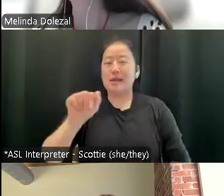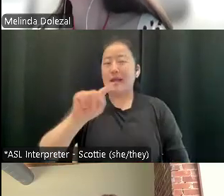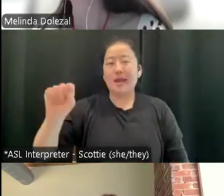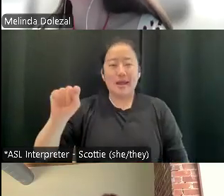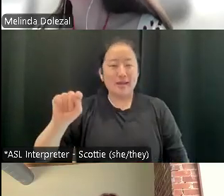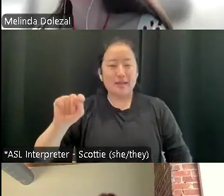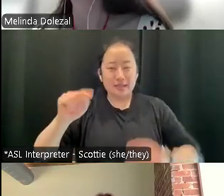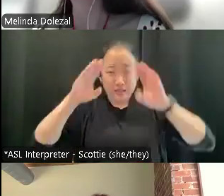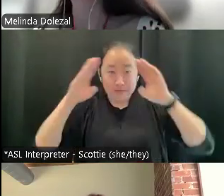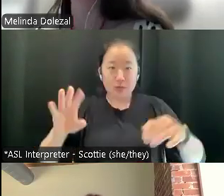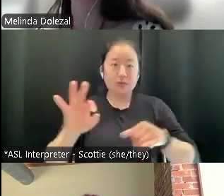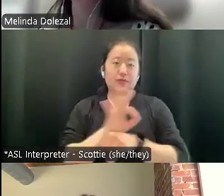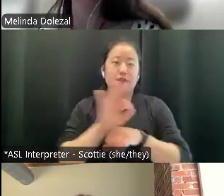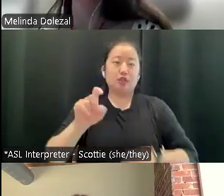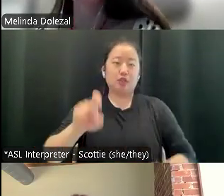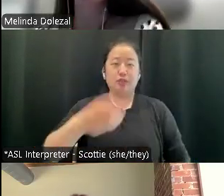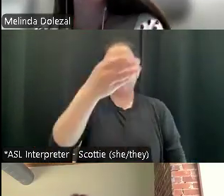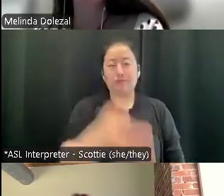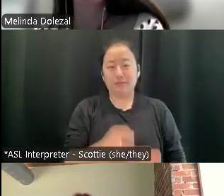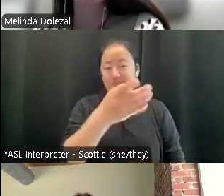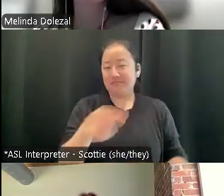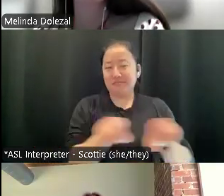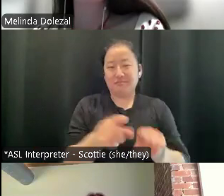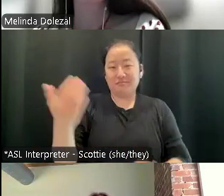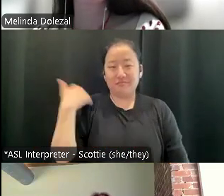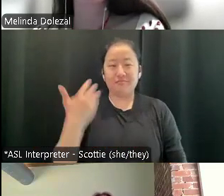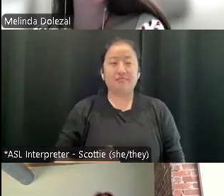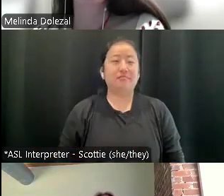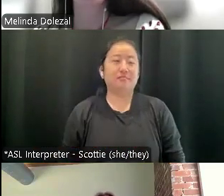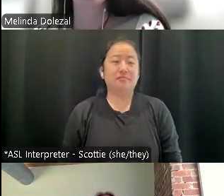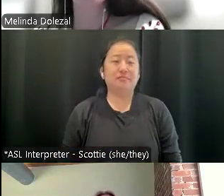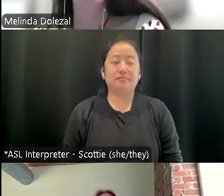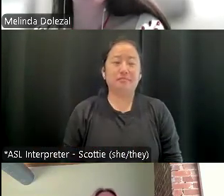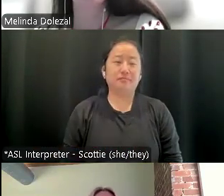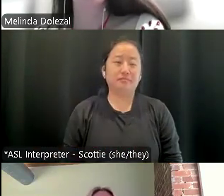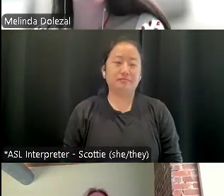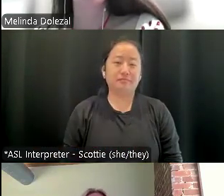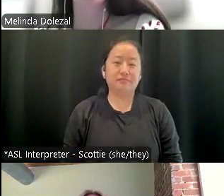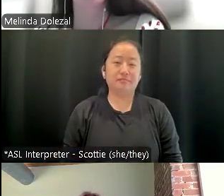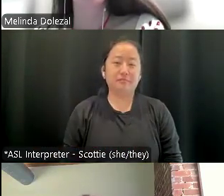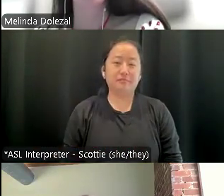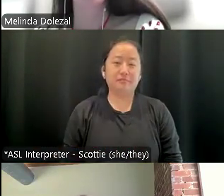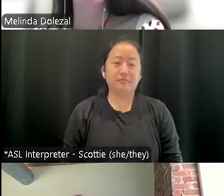vision, hearing, speech, learning, ability, daily living, environmental adaptation, vehicle mods and